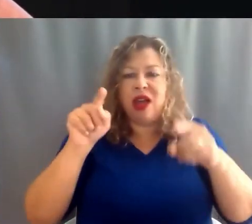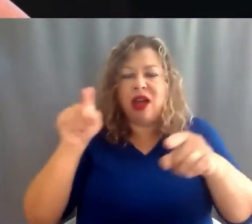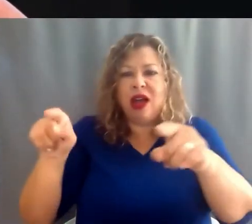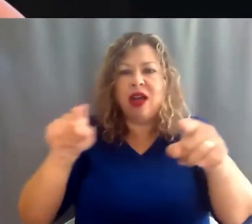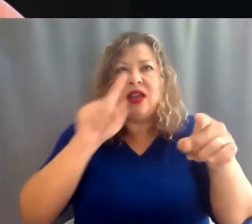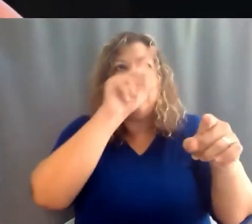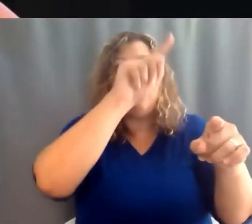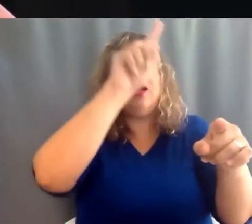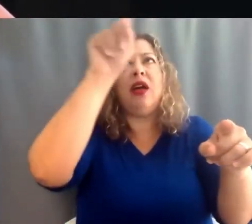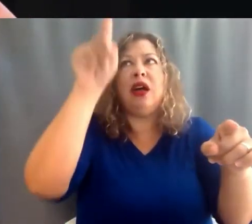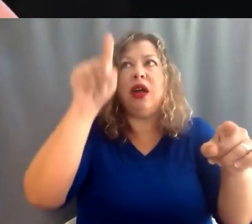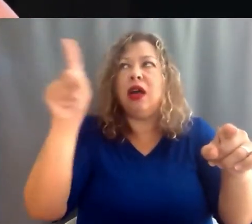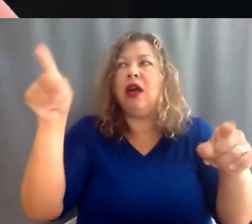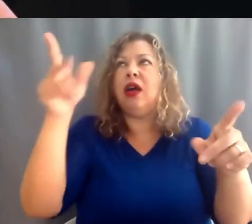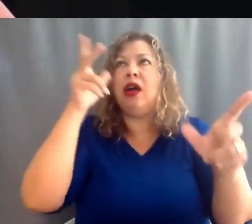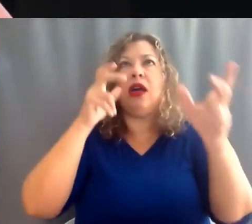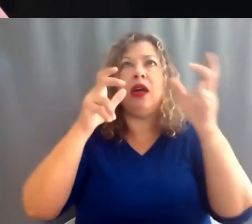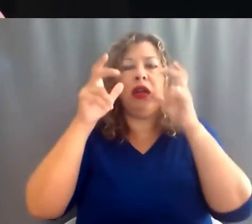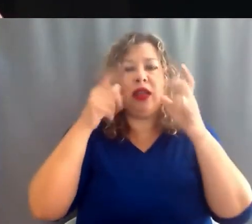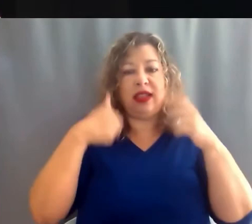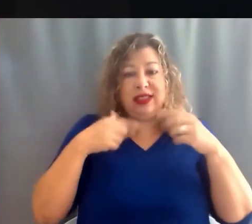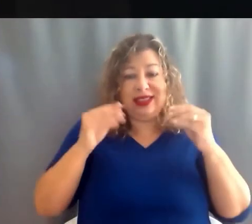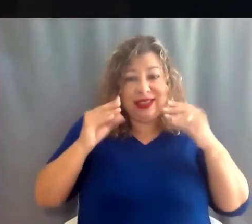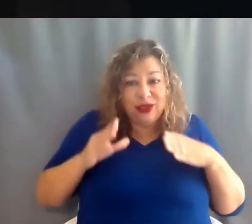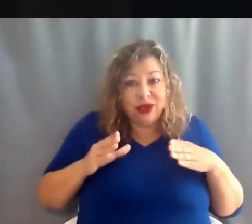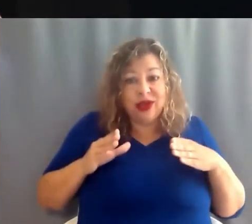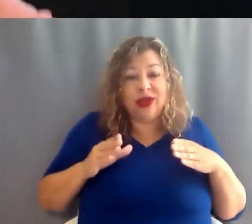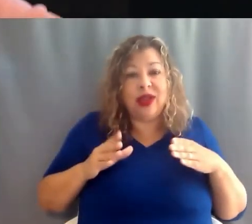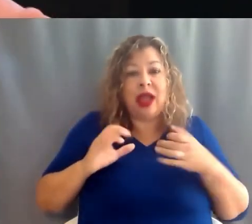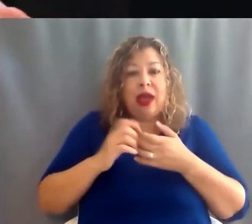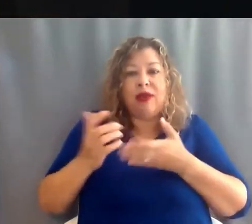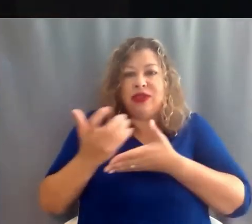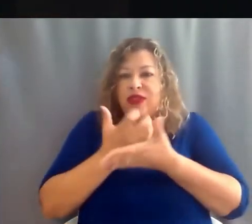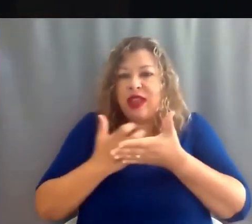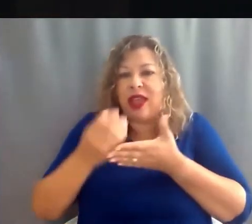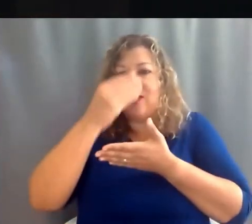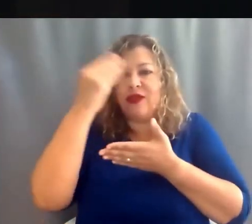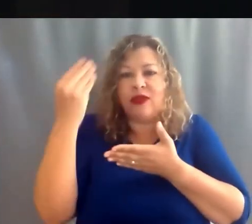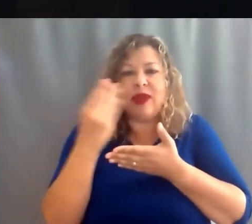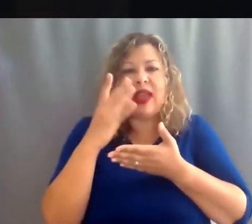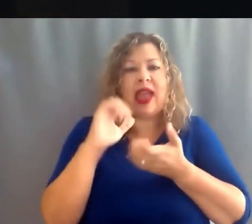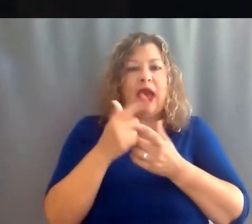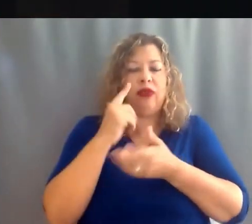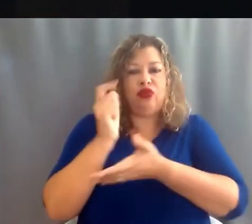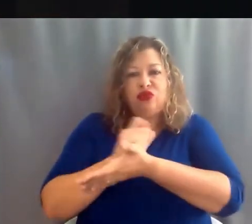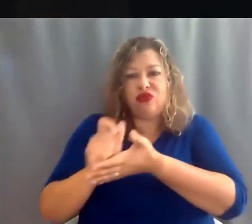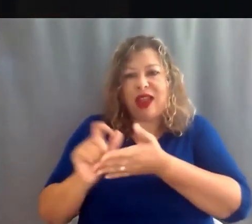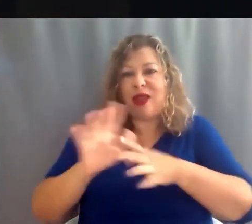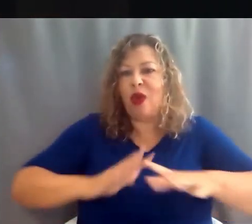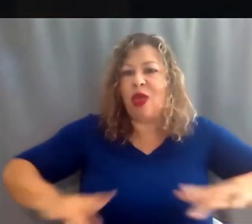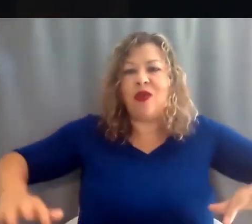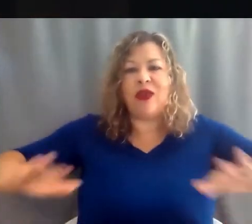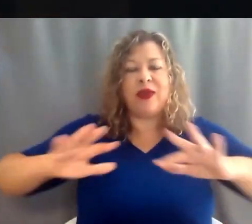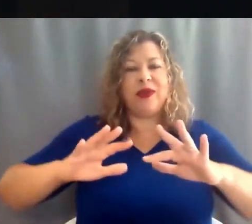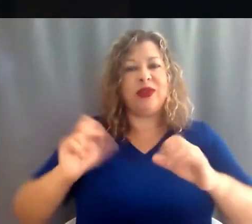gathering of information about the young folks. And that's why they need to be able to write everywhere. You know what I mean? Yeah. You're thinking. Come on.